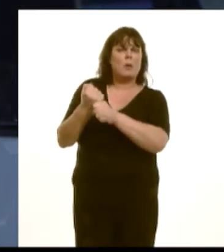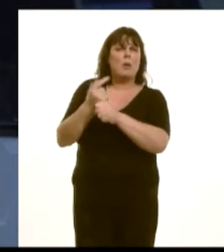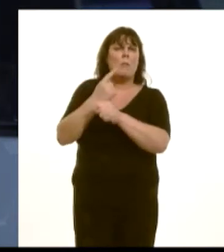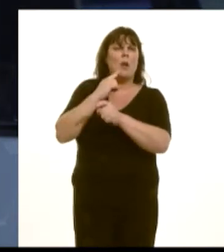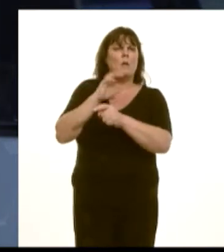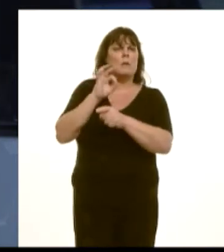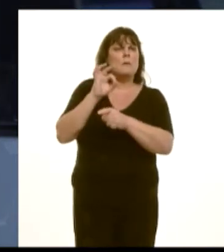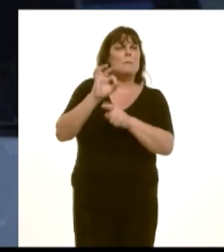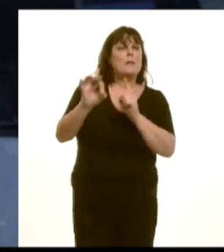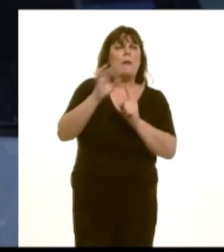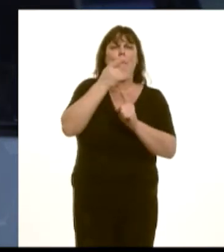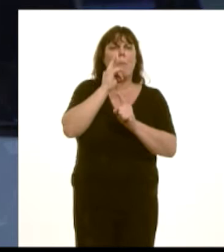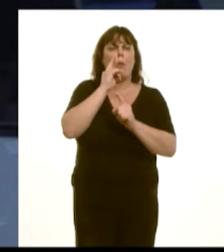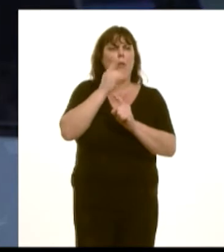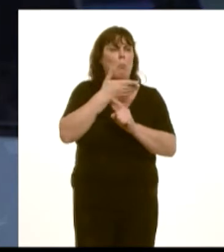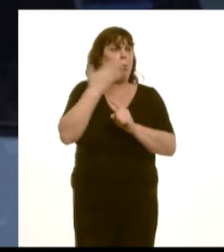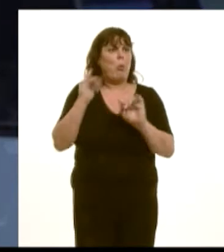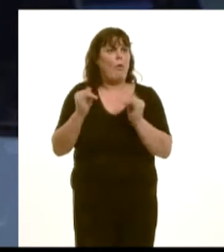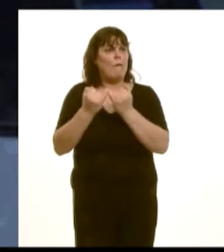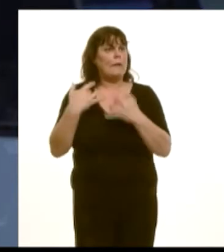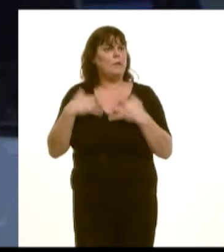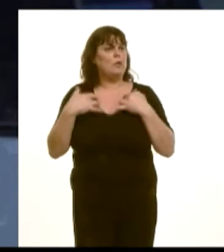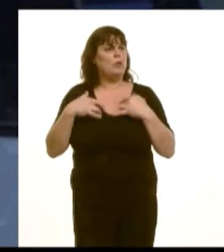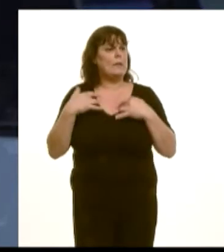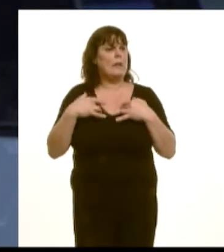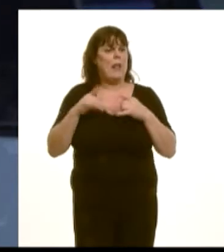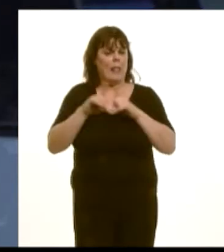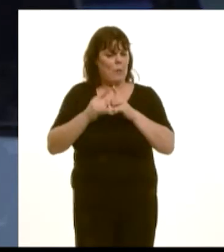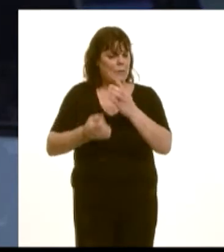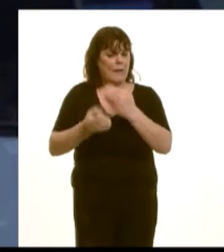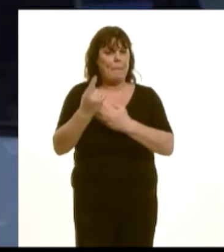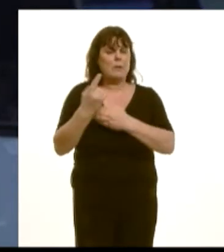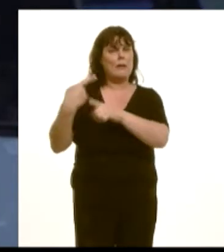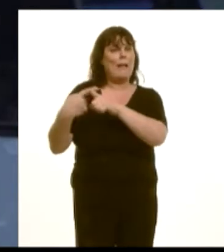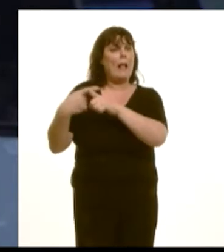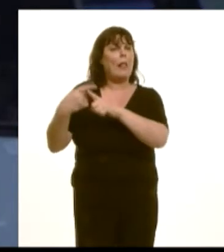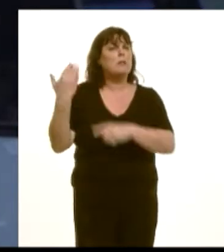of interest, as has happened with the current situation in England, so that we can get a